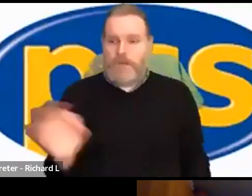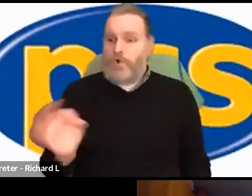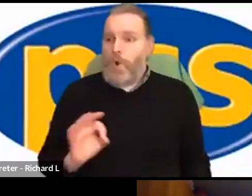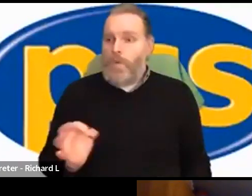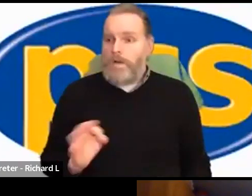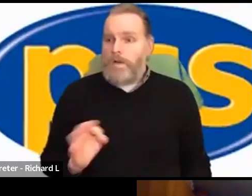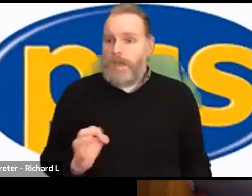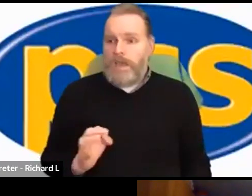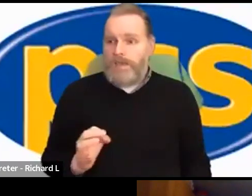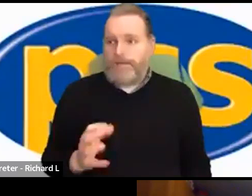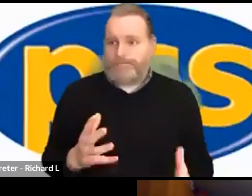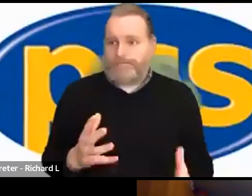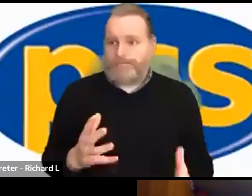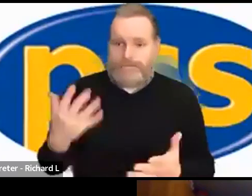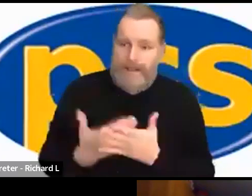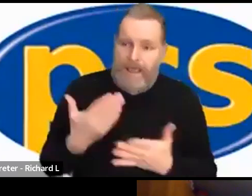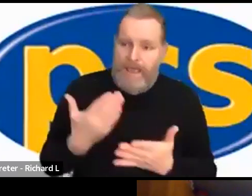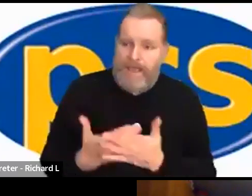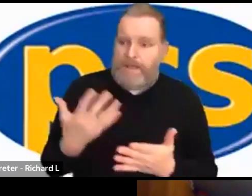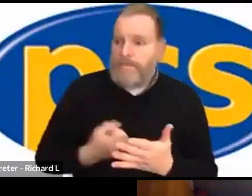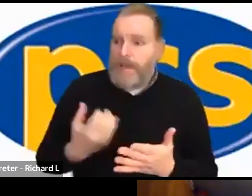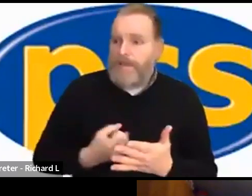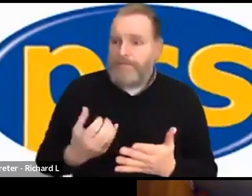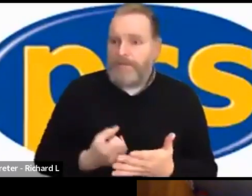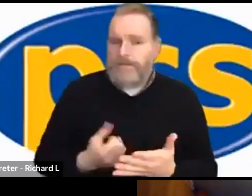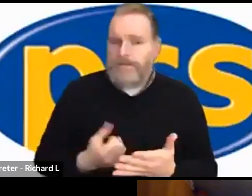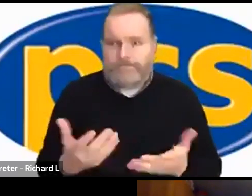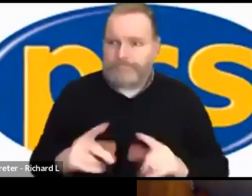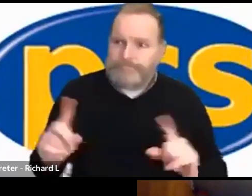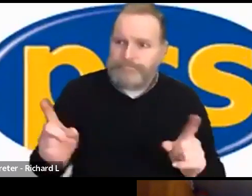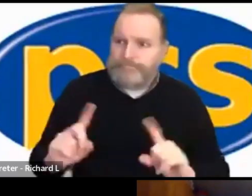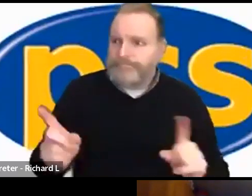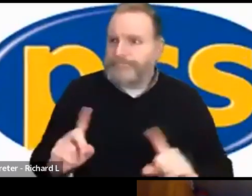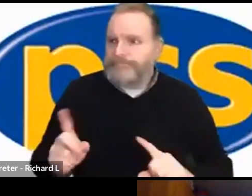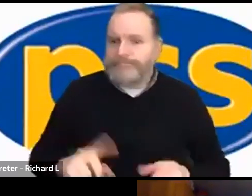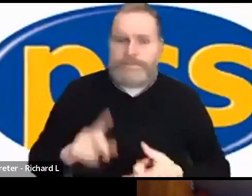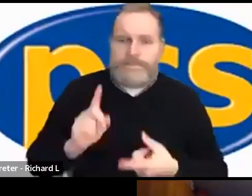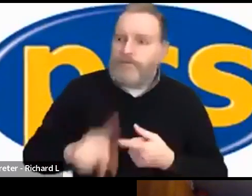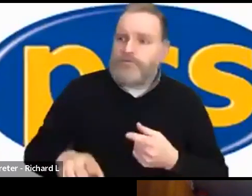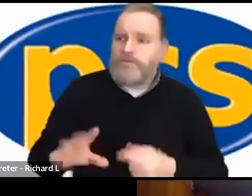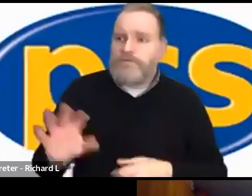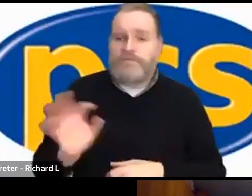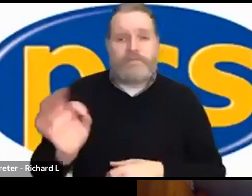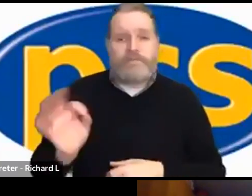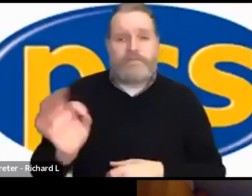No person claiming benefits enefit has had any enefit has had any benefit sanctions, and it's been a very different regime for the